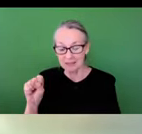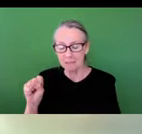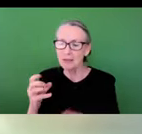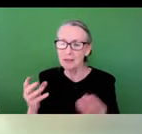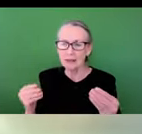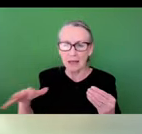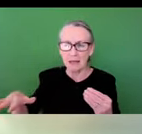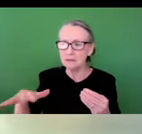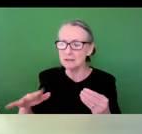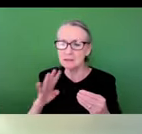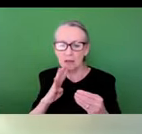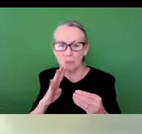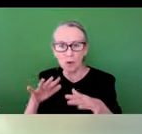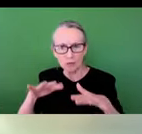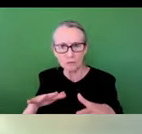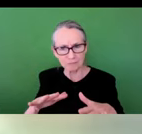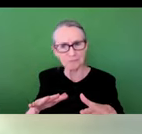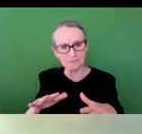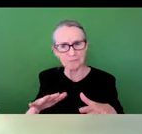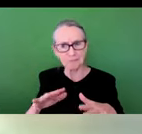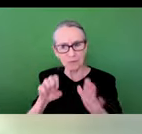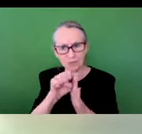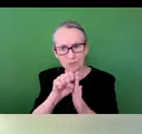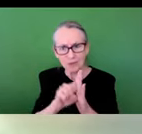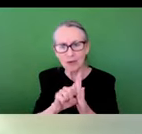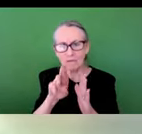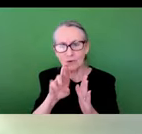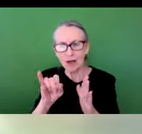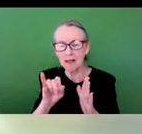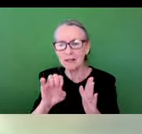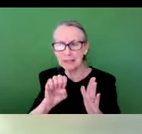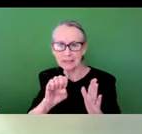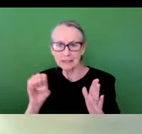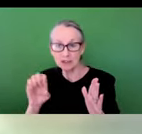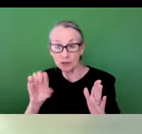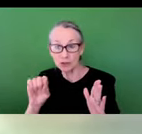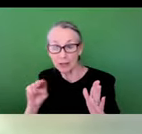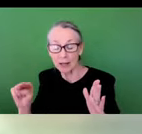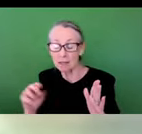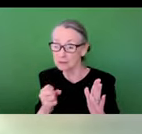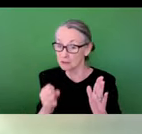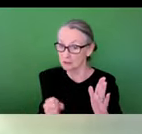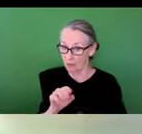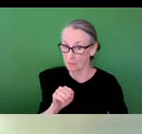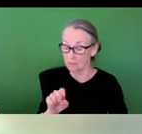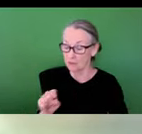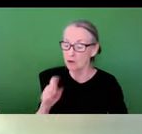What is now the State of Rhode Island into Eastern Connecticut and southern Massachusetts, and we pay our respects to elders